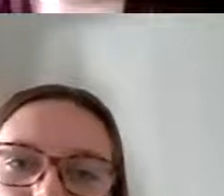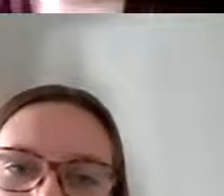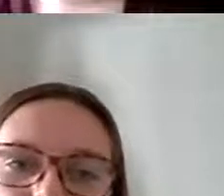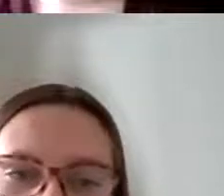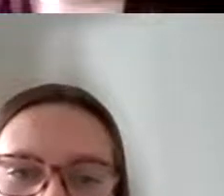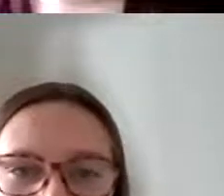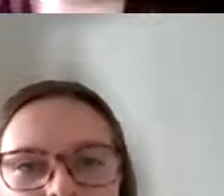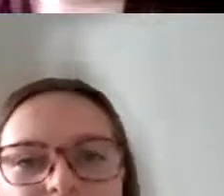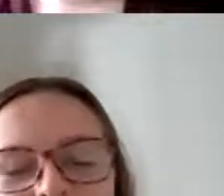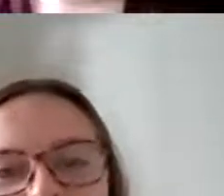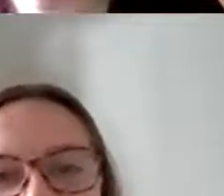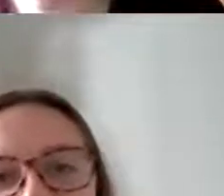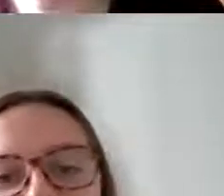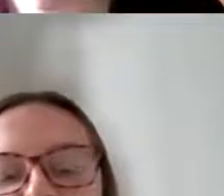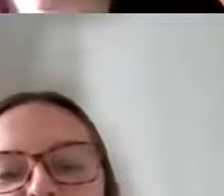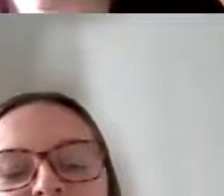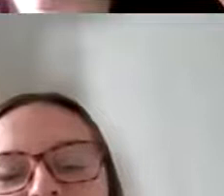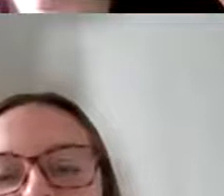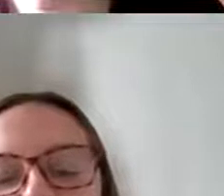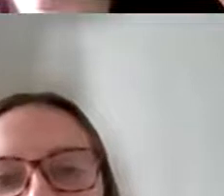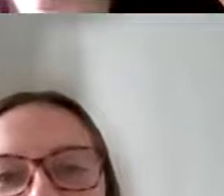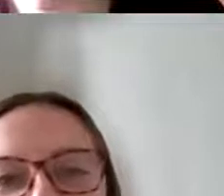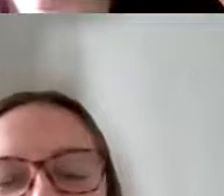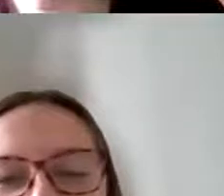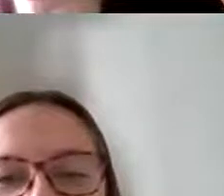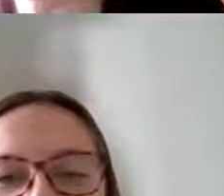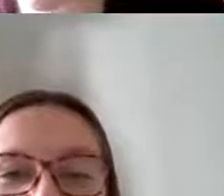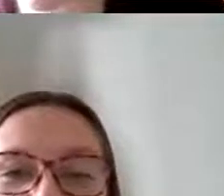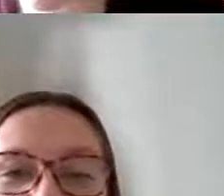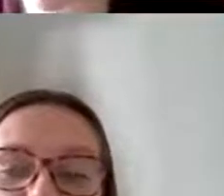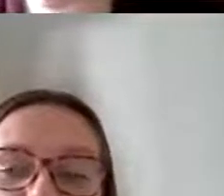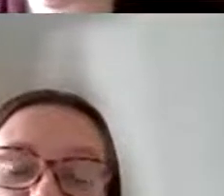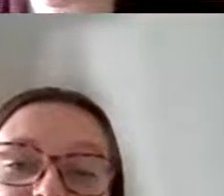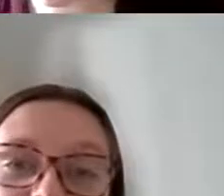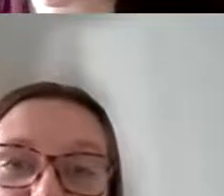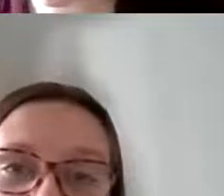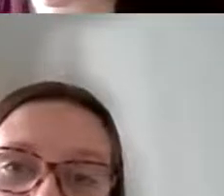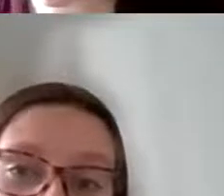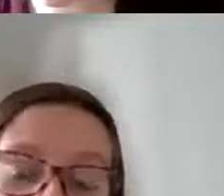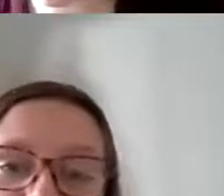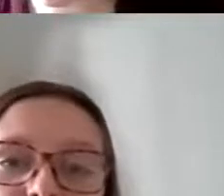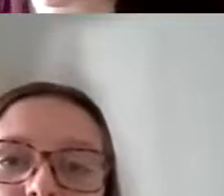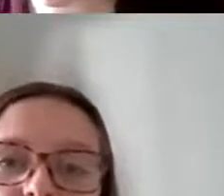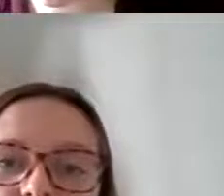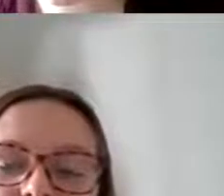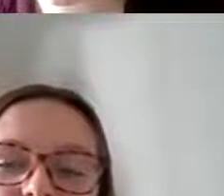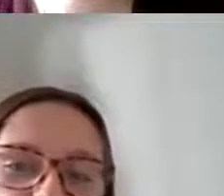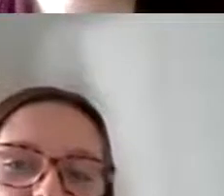and Krista. Hello, everyone, I'm Krista um I work for Surry Hills society which is the